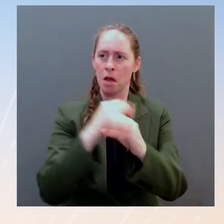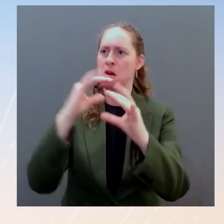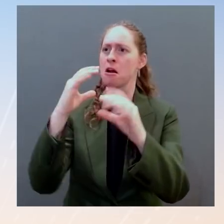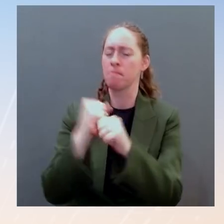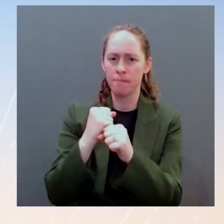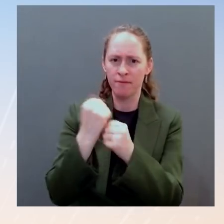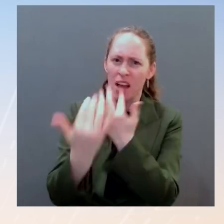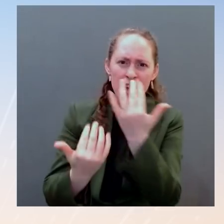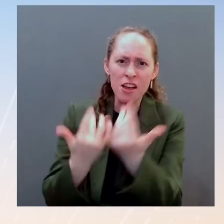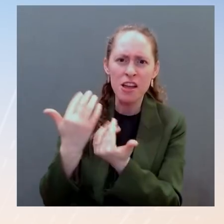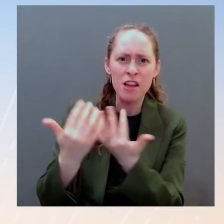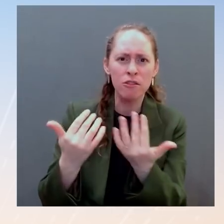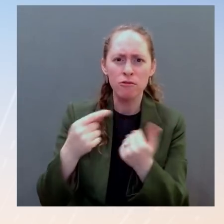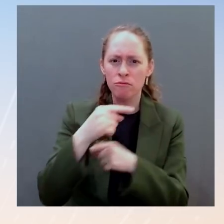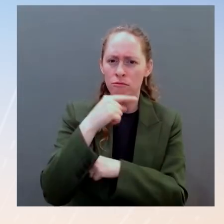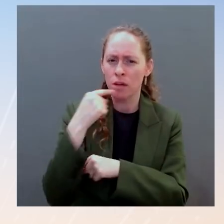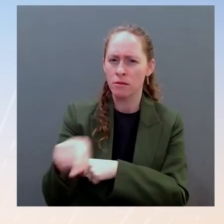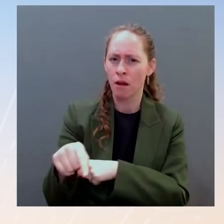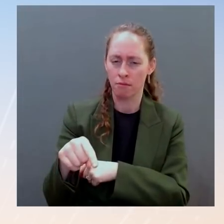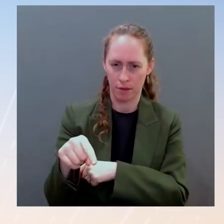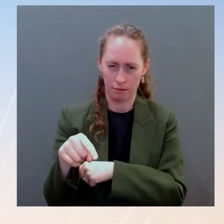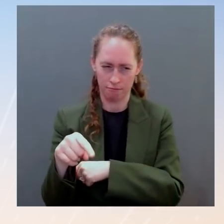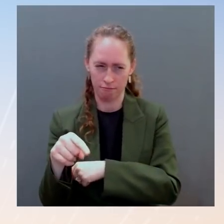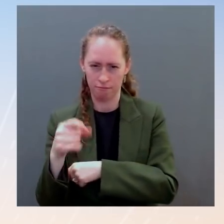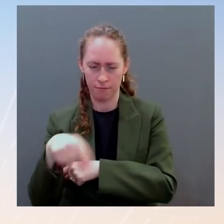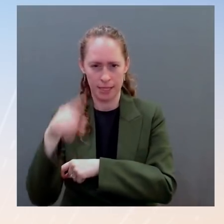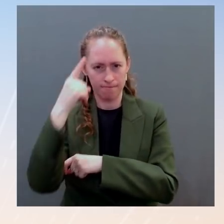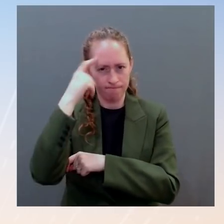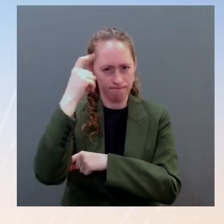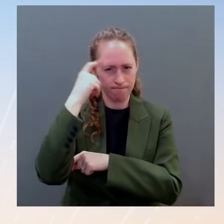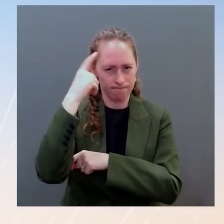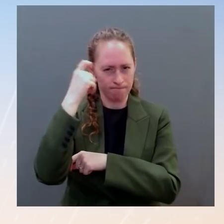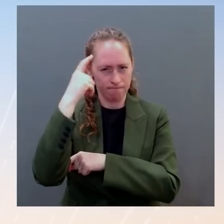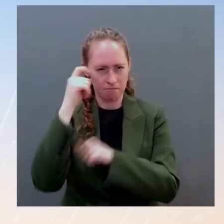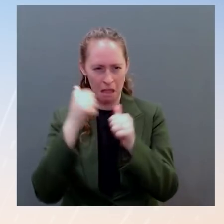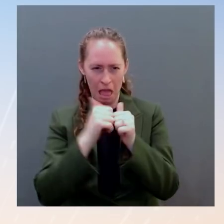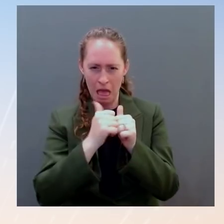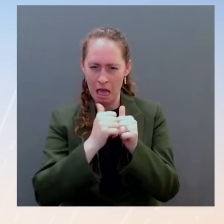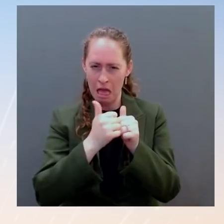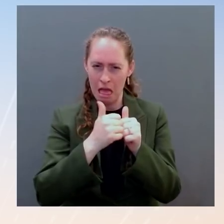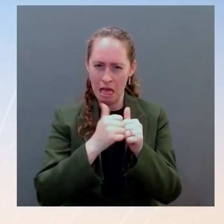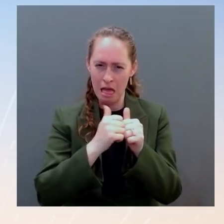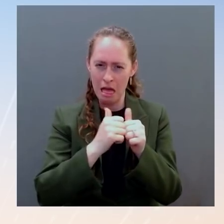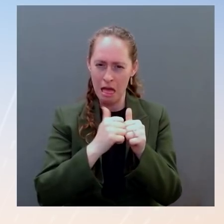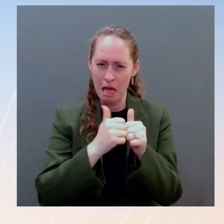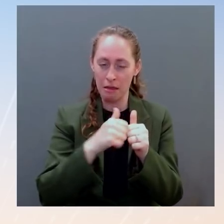would be that Ukraine somehow doing it. What is the U.S. position on Ukraine attacking inside Russian territory?